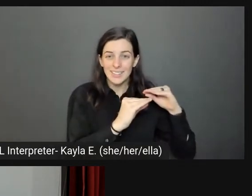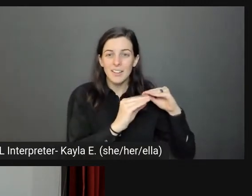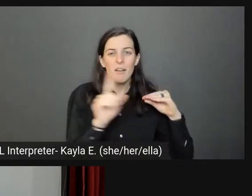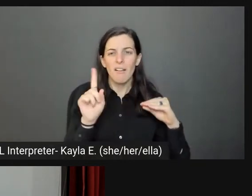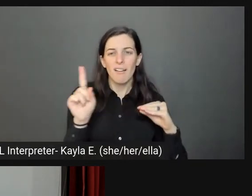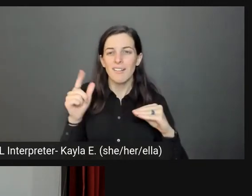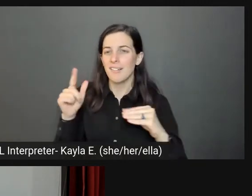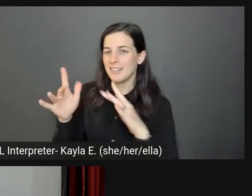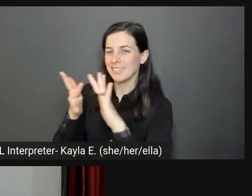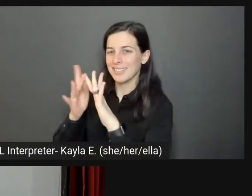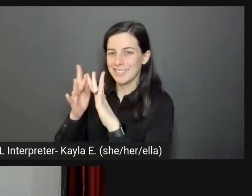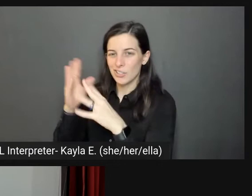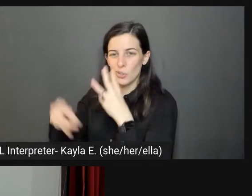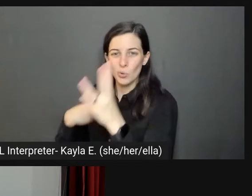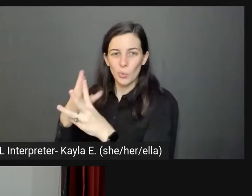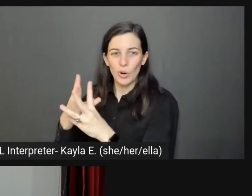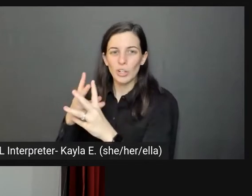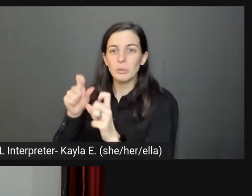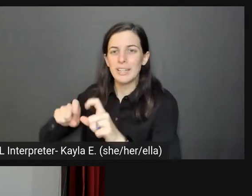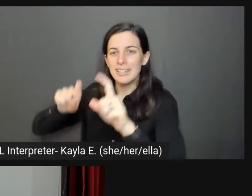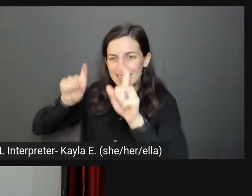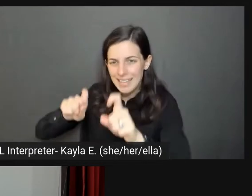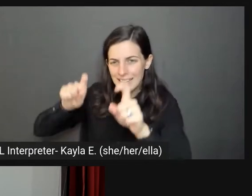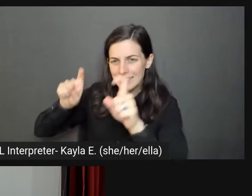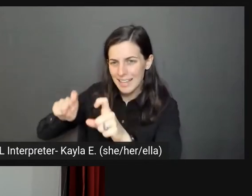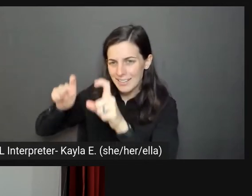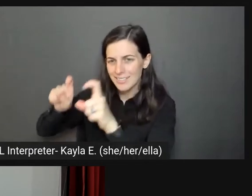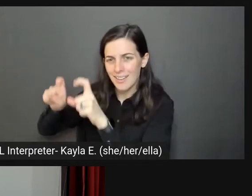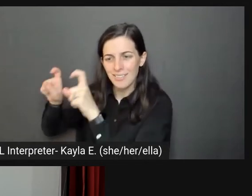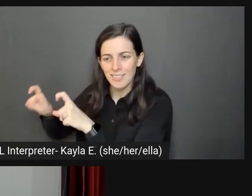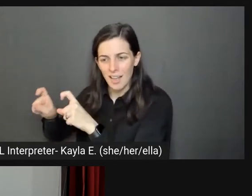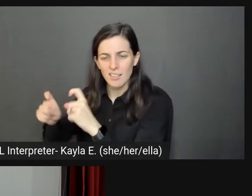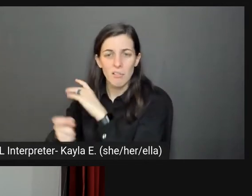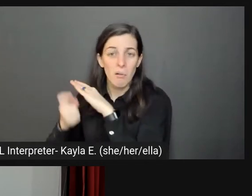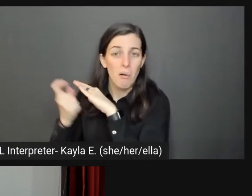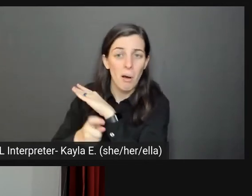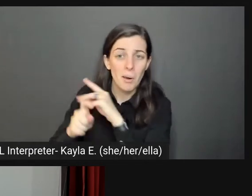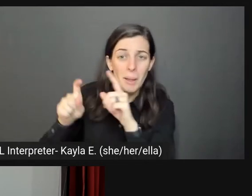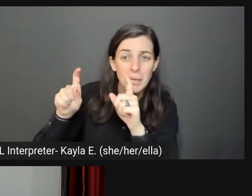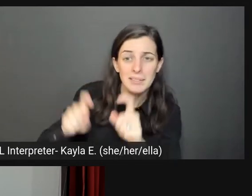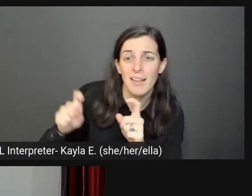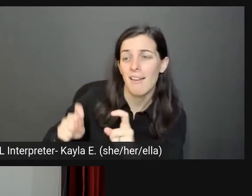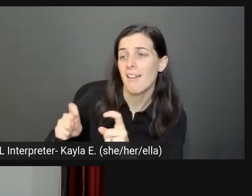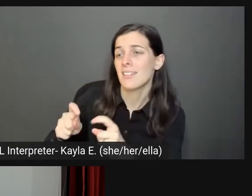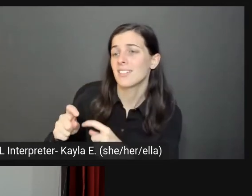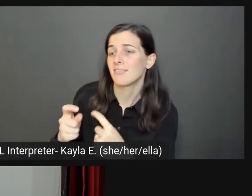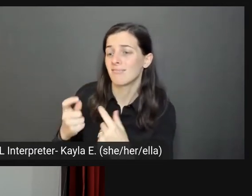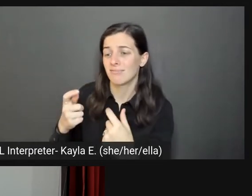you can test it, especially if you could do some automatic testing. You can invest some of the time to fix the elements